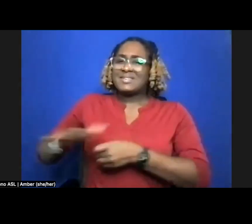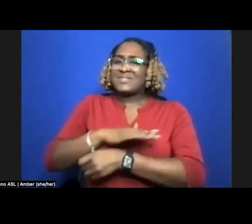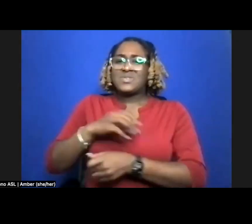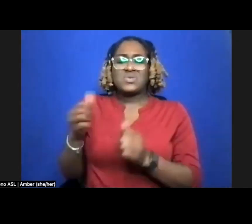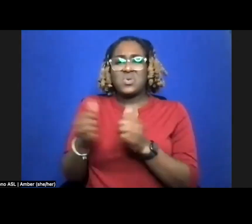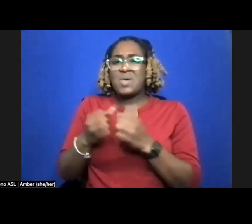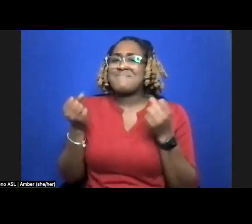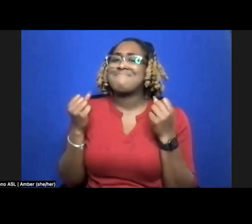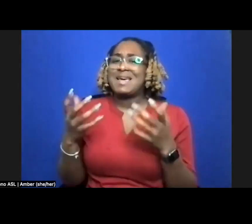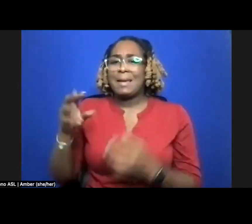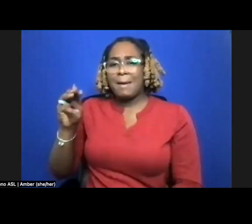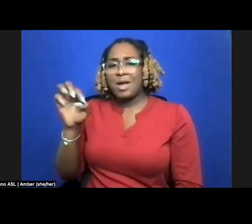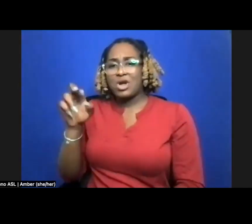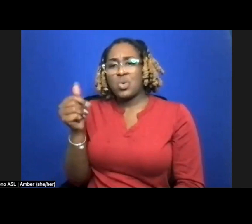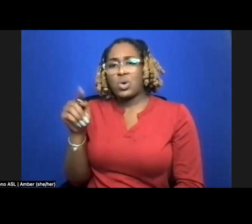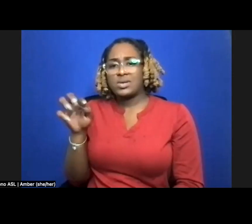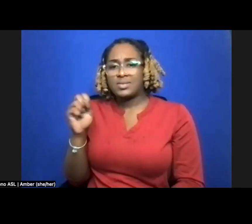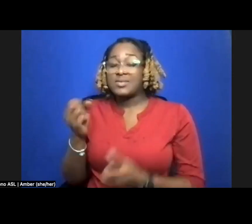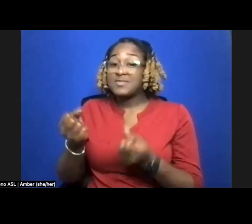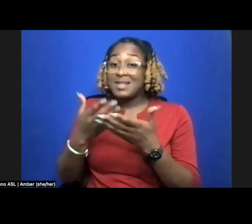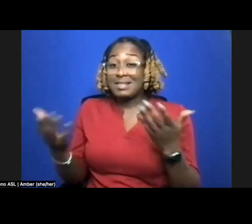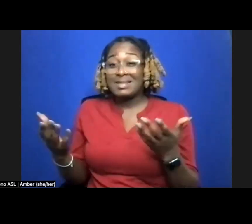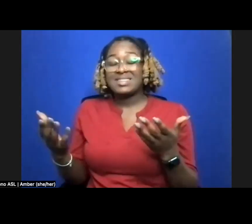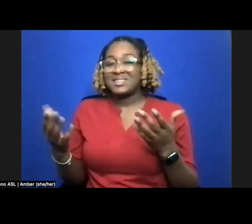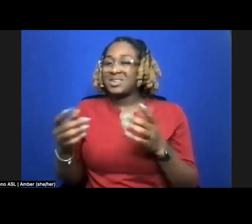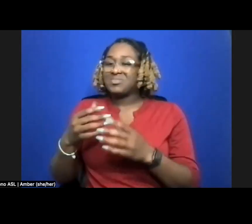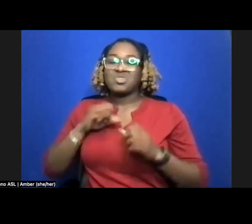today and everyday beyond grief, i throw my grease against any surface